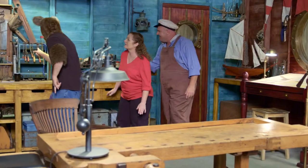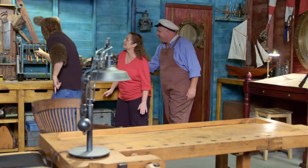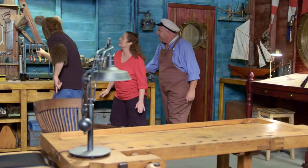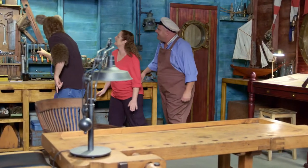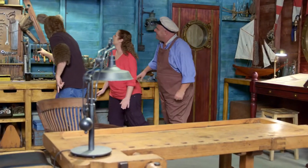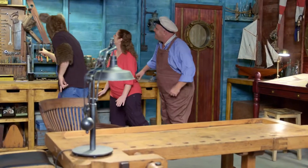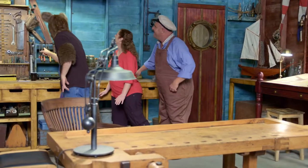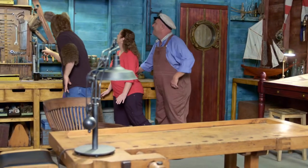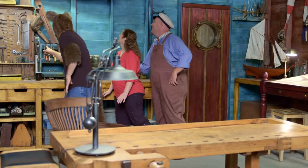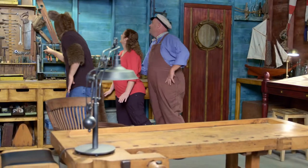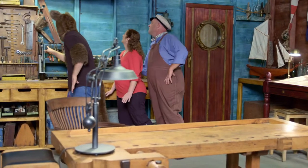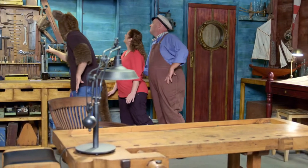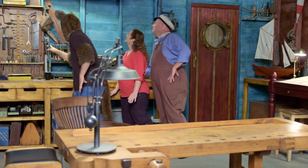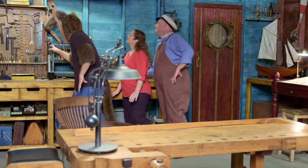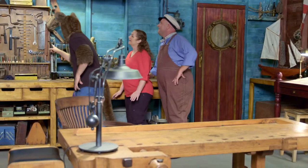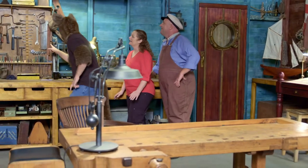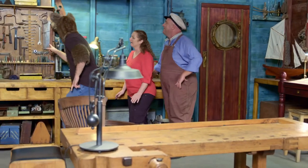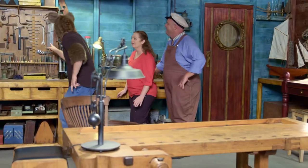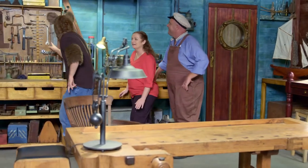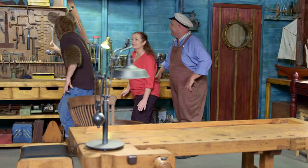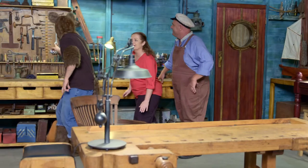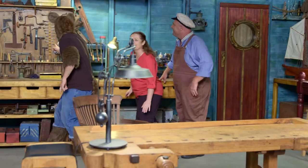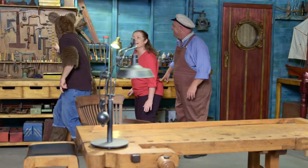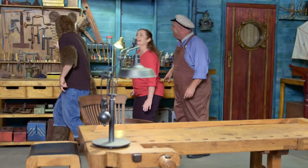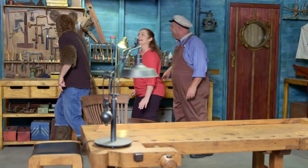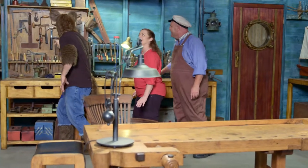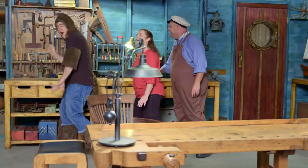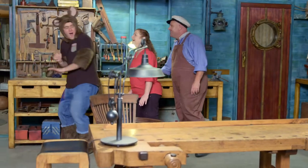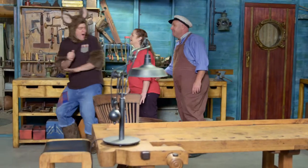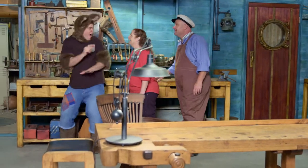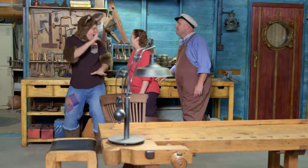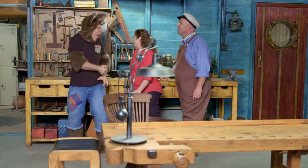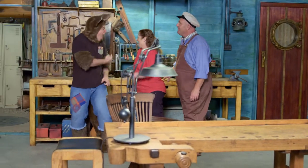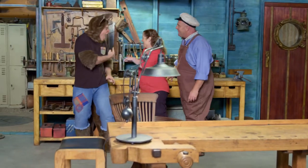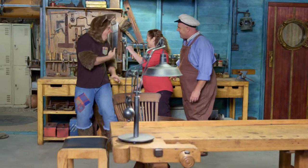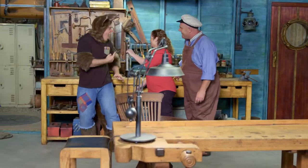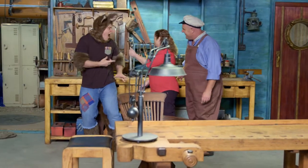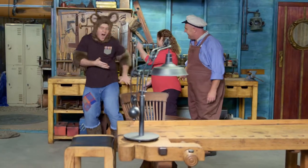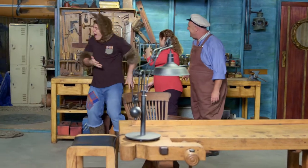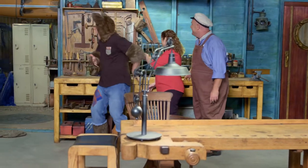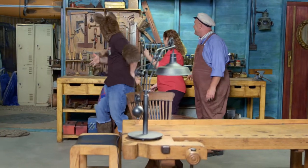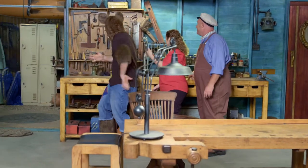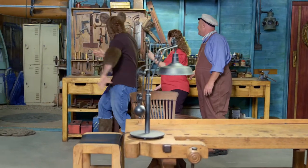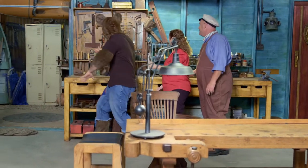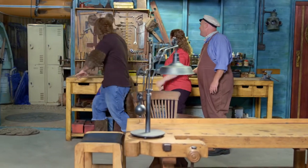Wow! Look! Oh, look at this. Oh, it's great, Sally!